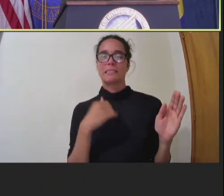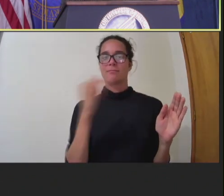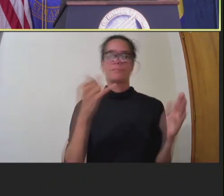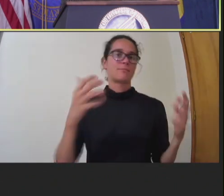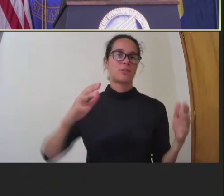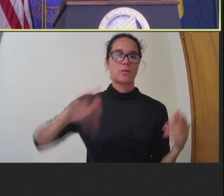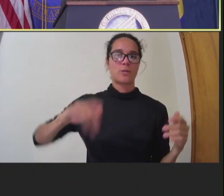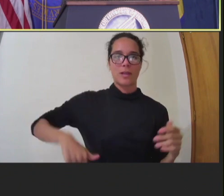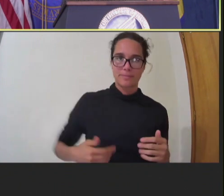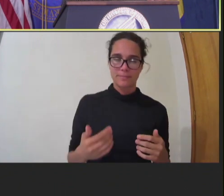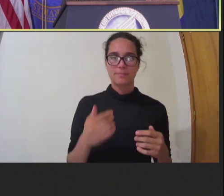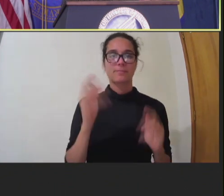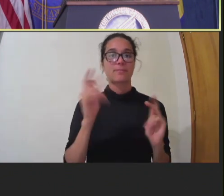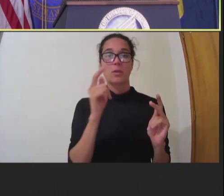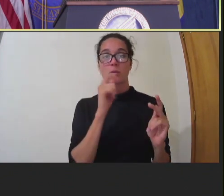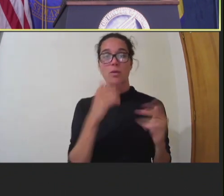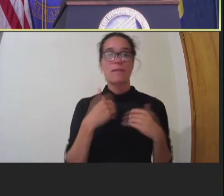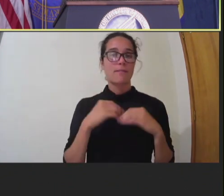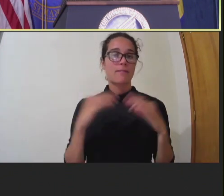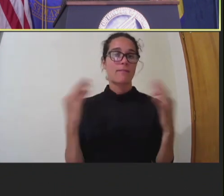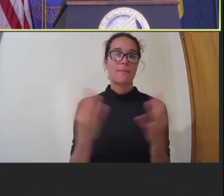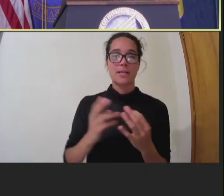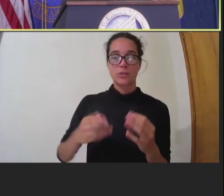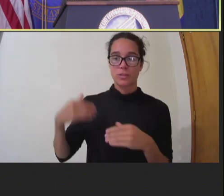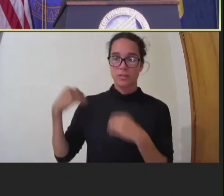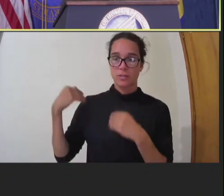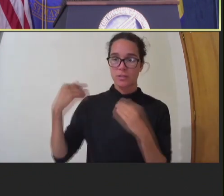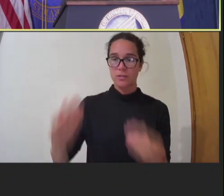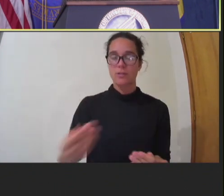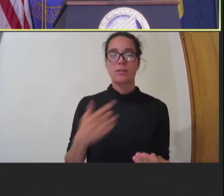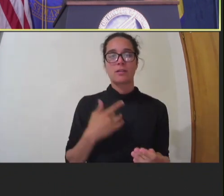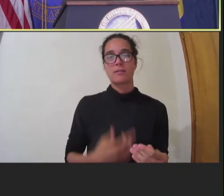those who have known genetic mutations, tend to have a higher incidence of STIC